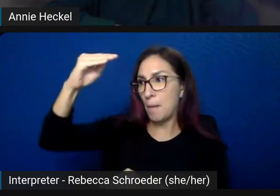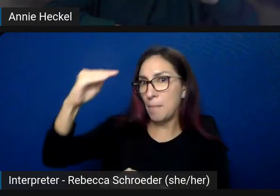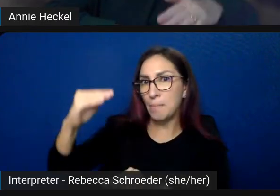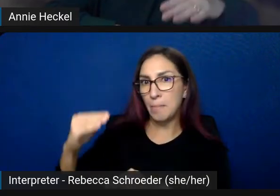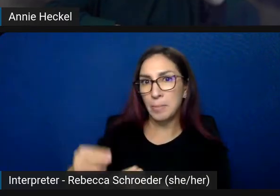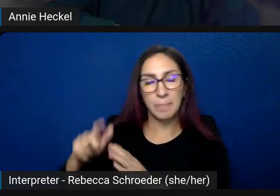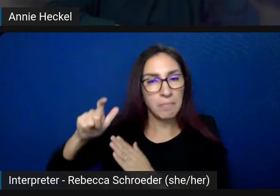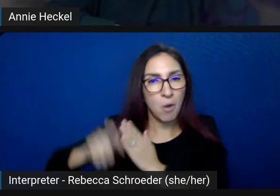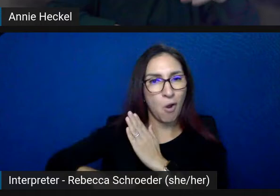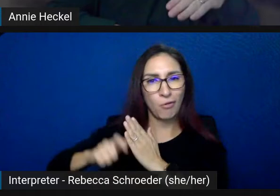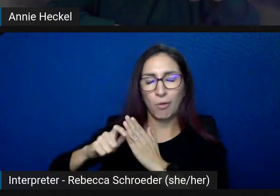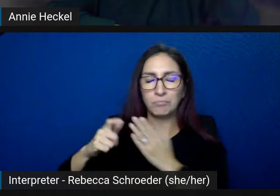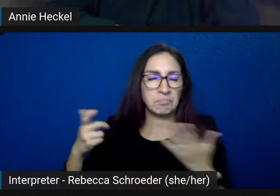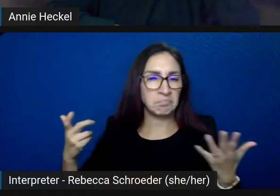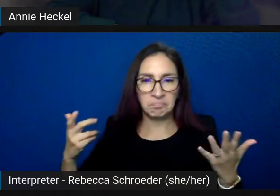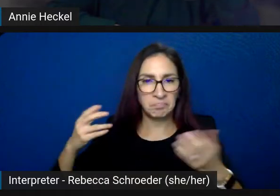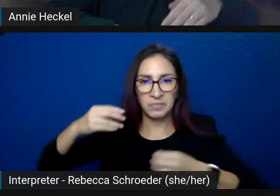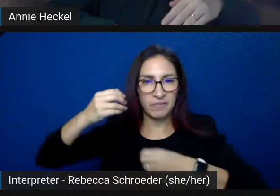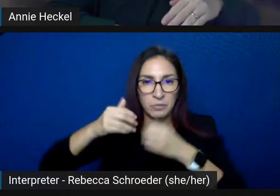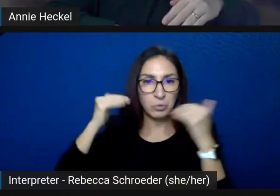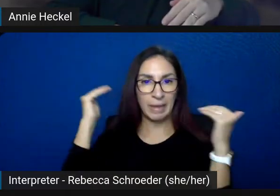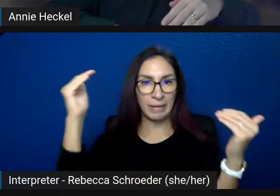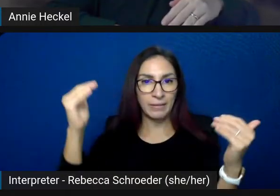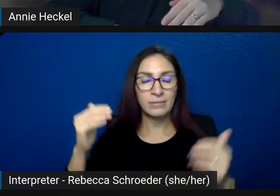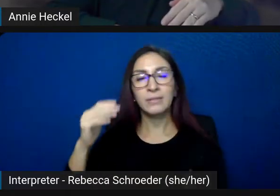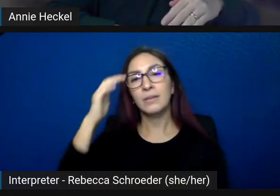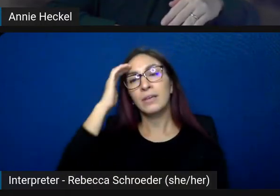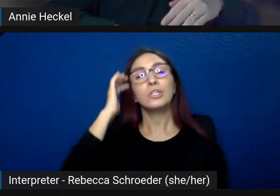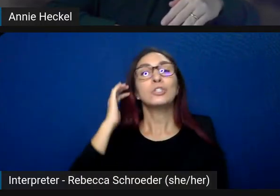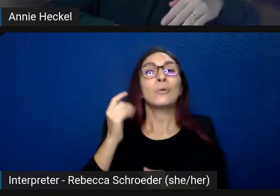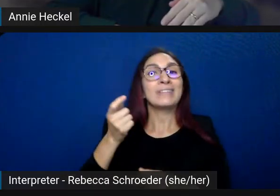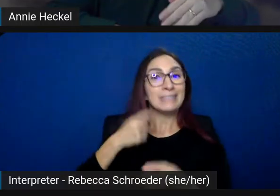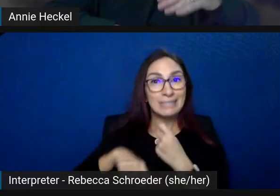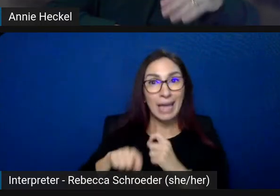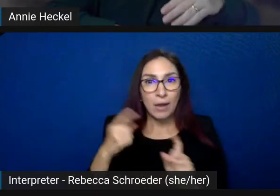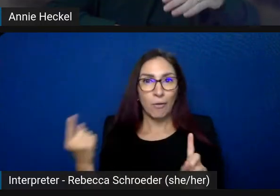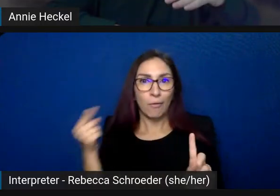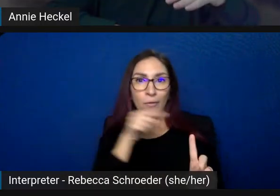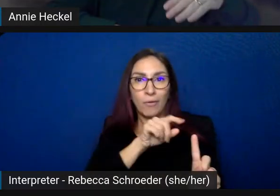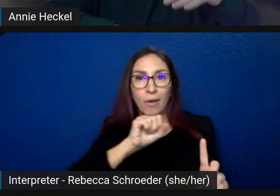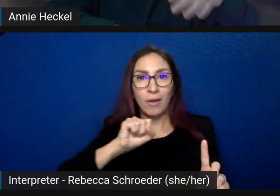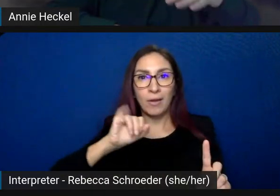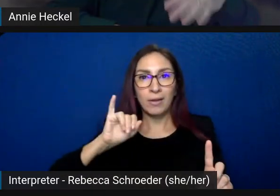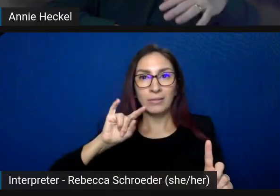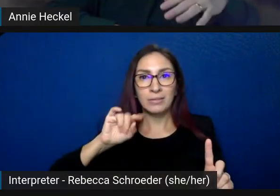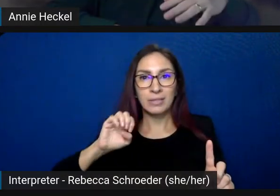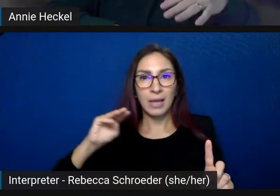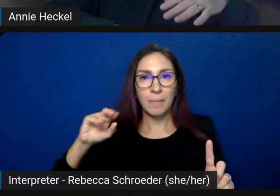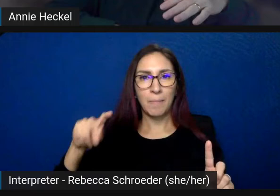Instead, what the site map does is it organizes things by category.